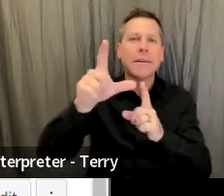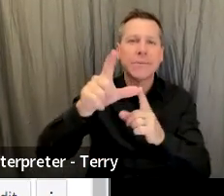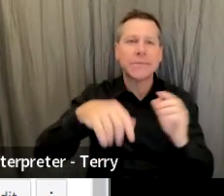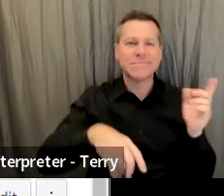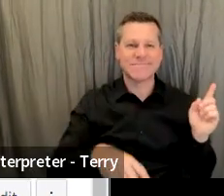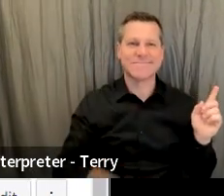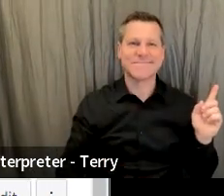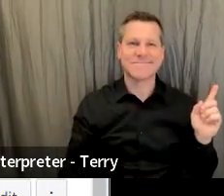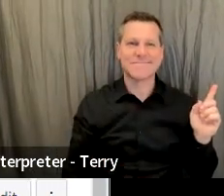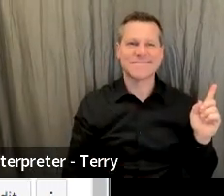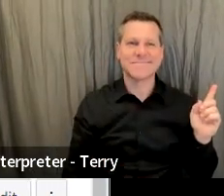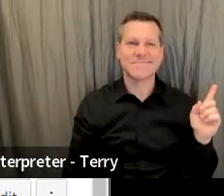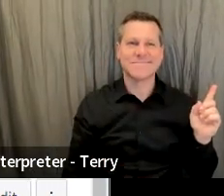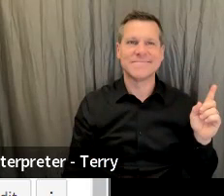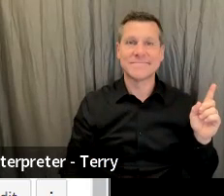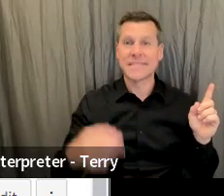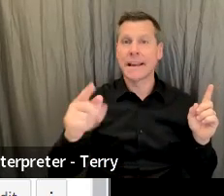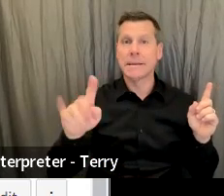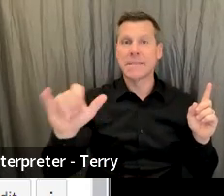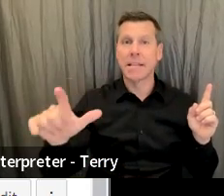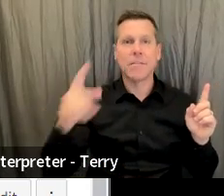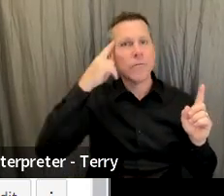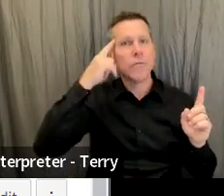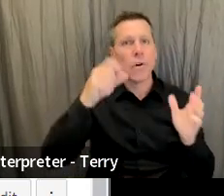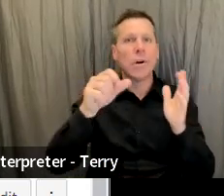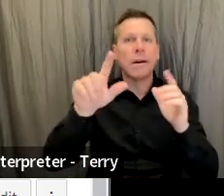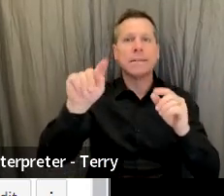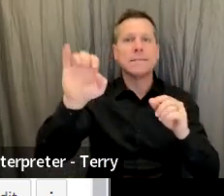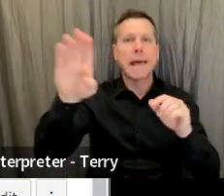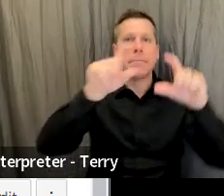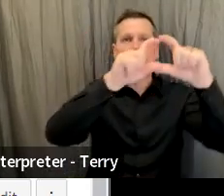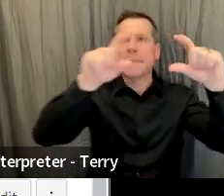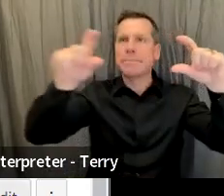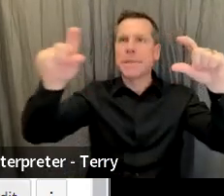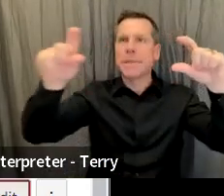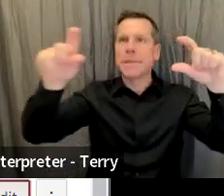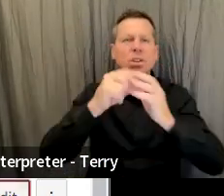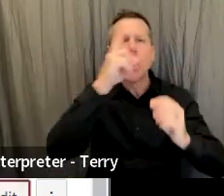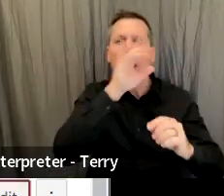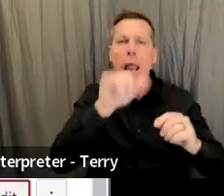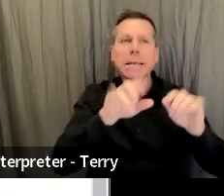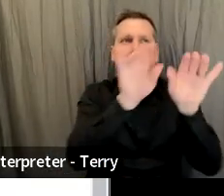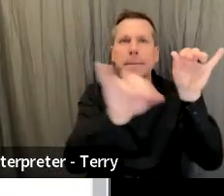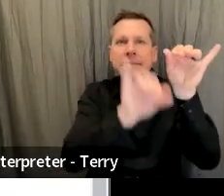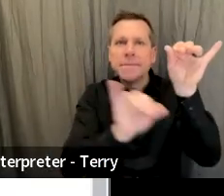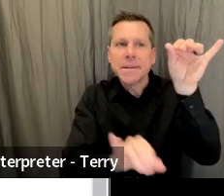So this is the HTML code for a tab page with the drop letter look and you be able to just click on edit